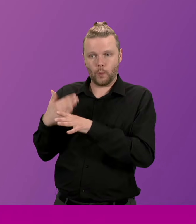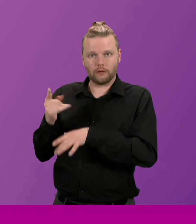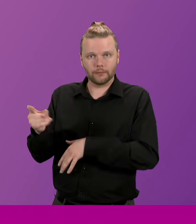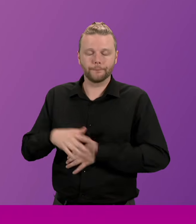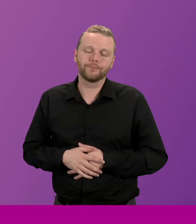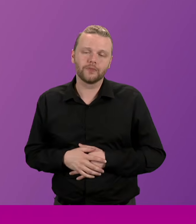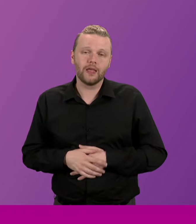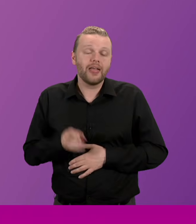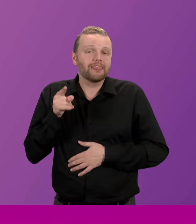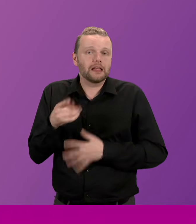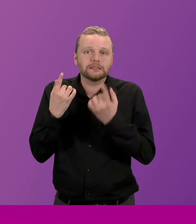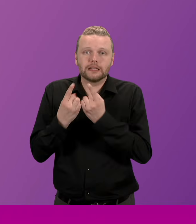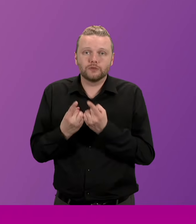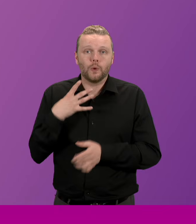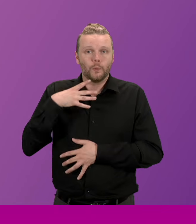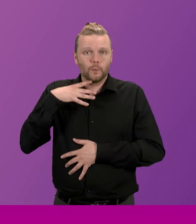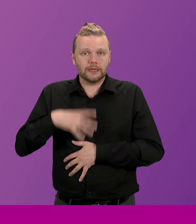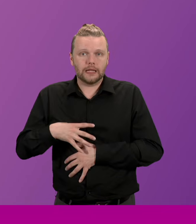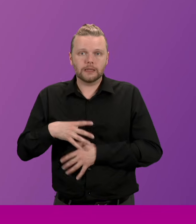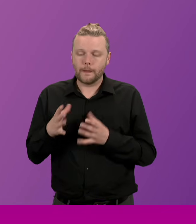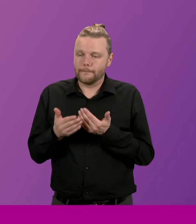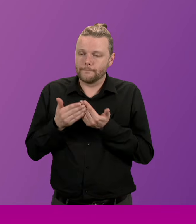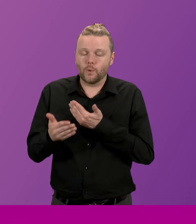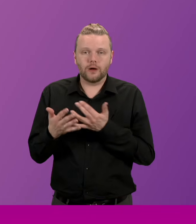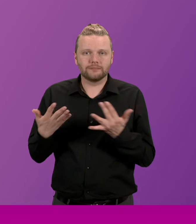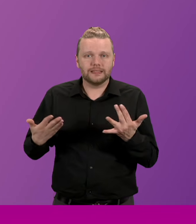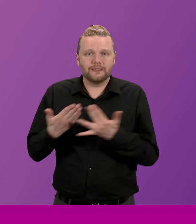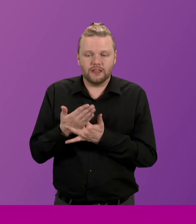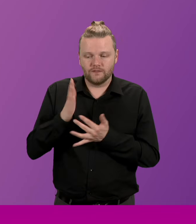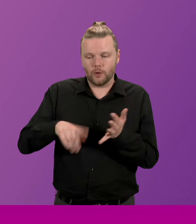The issue is one on which we require, and have been encouraging, greater intervention from the UK Government.